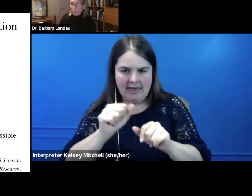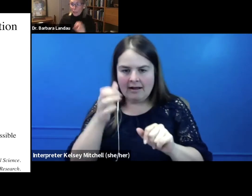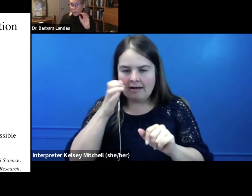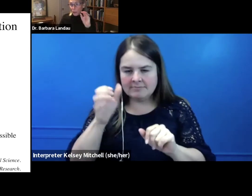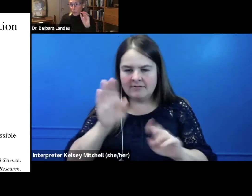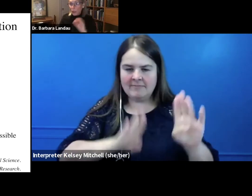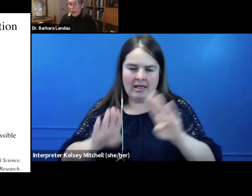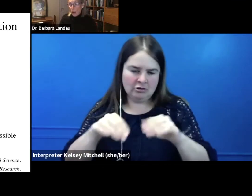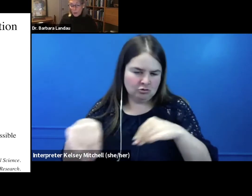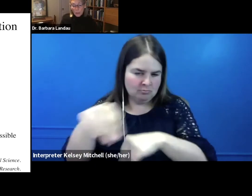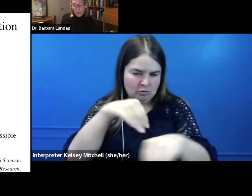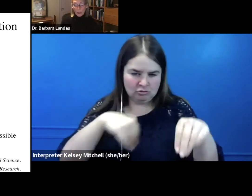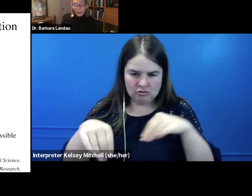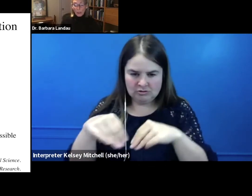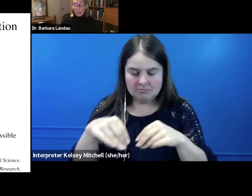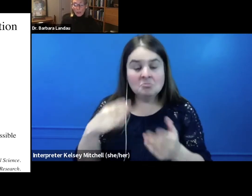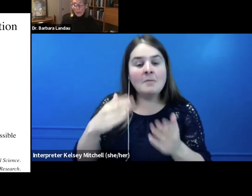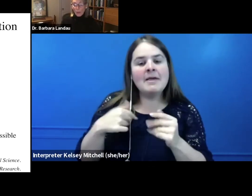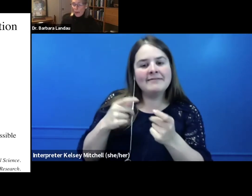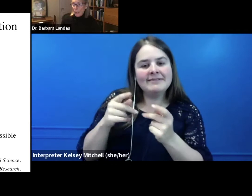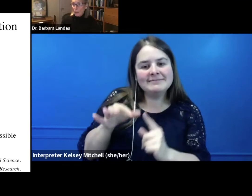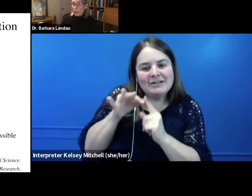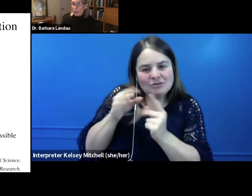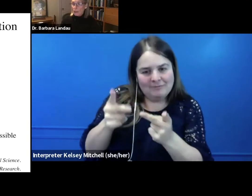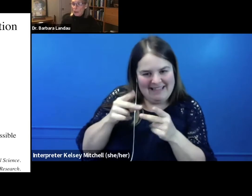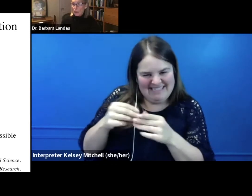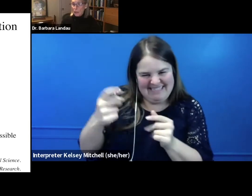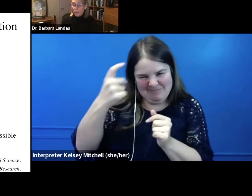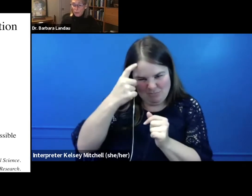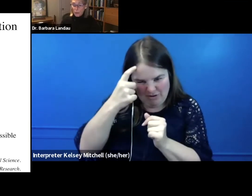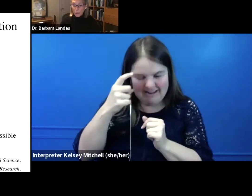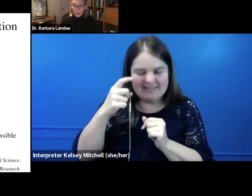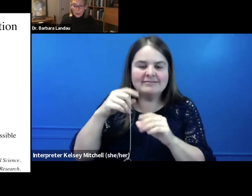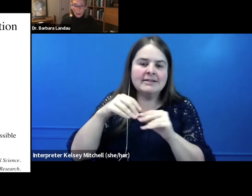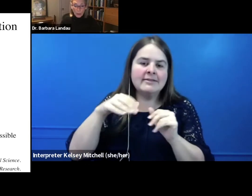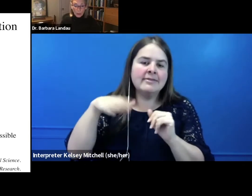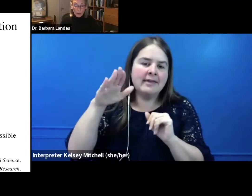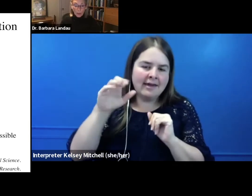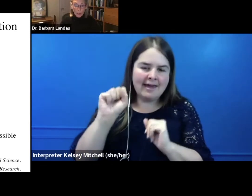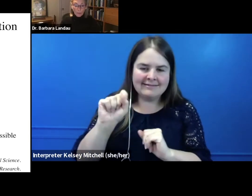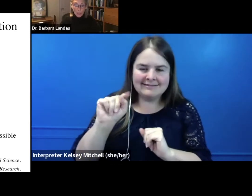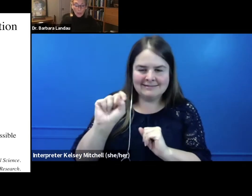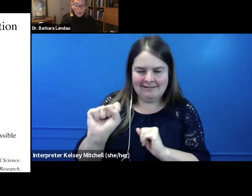has a special house in uh in the brain in the superior temporal sulcus area of